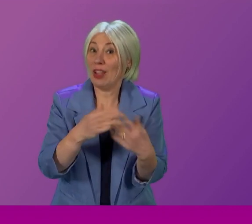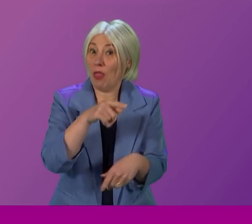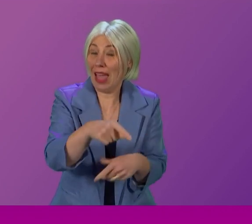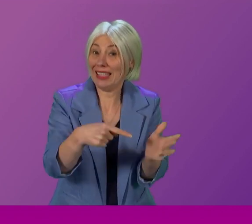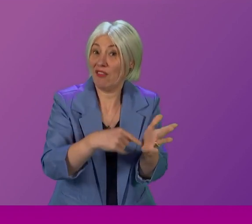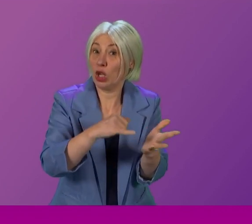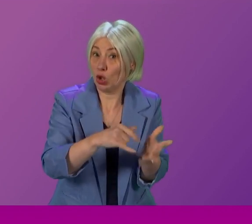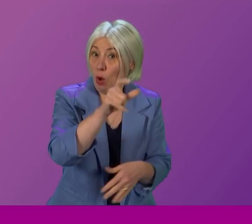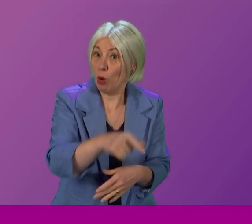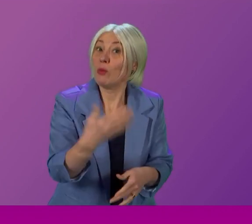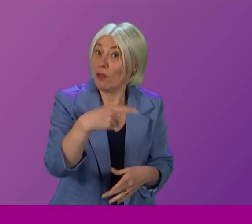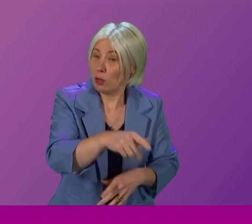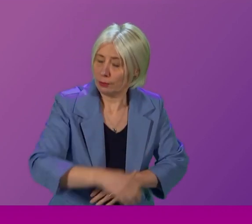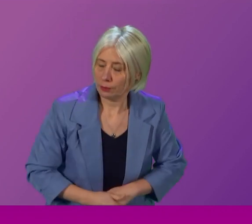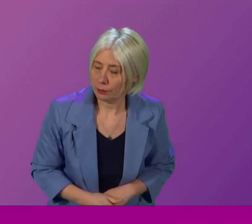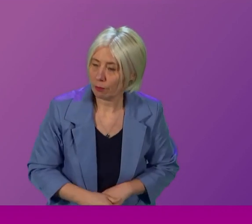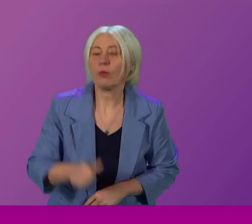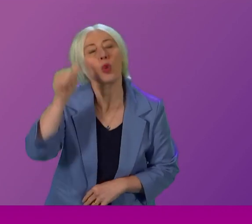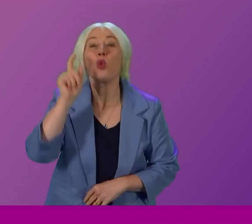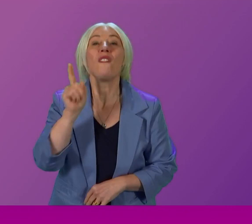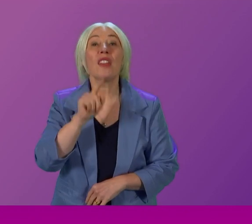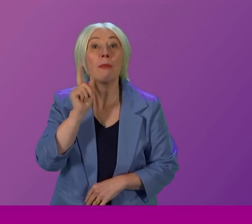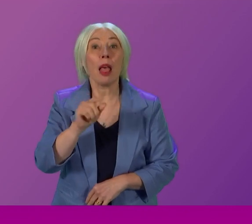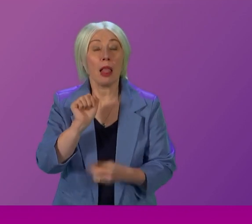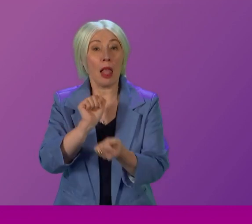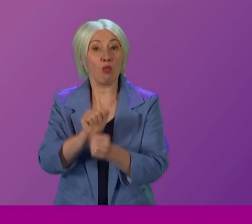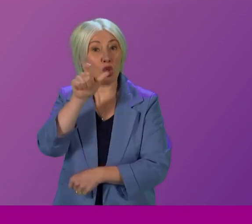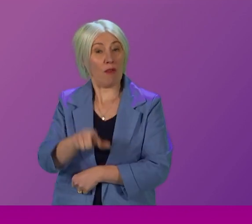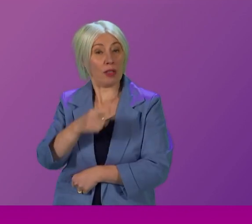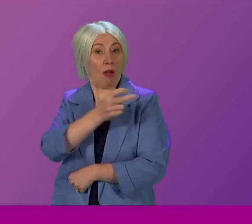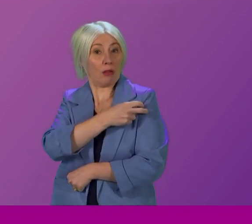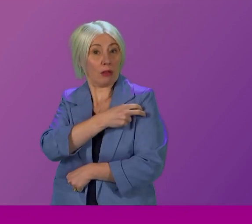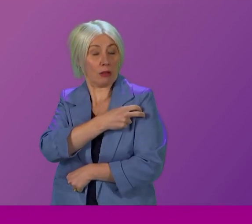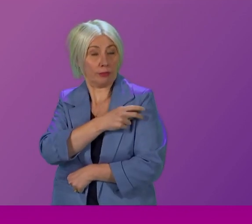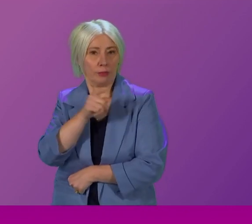We also know that female prison officers have been ordered to carry out intimate